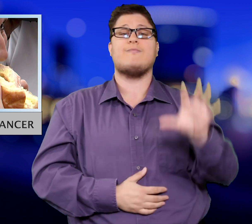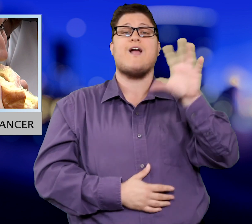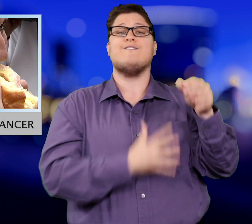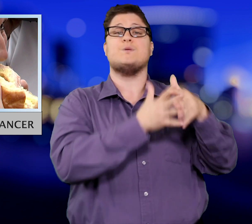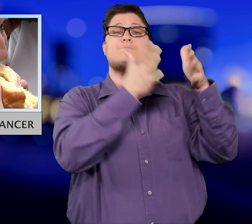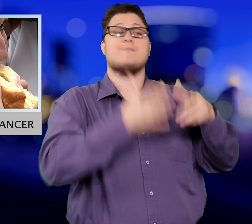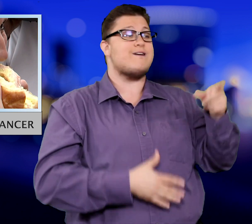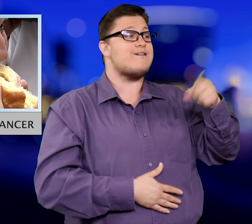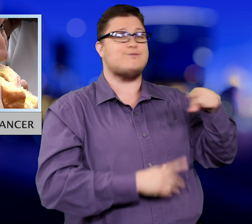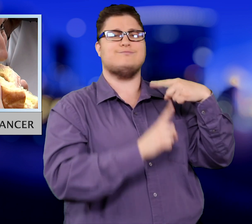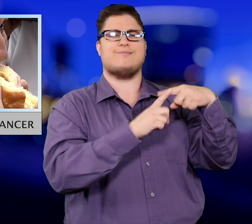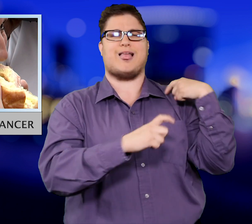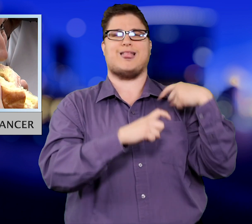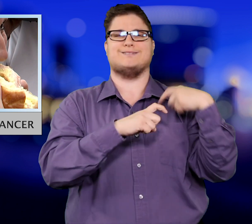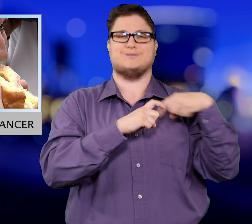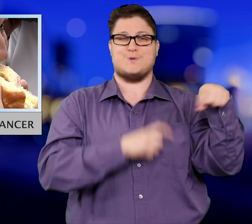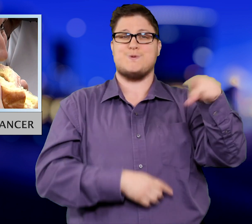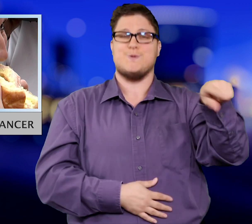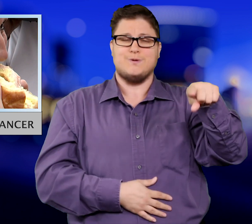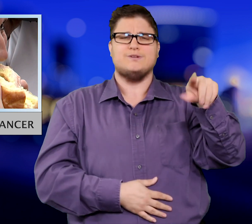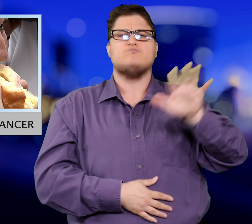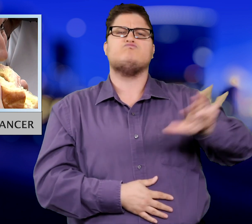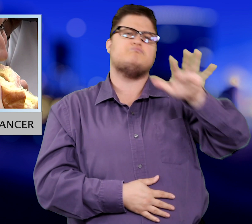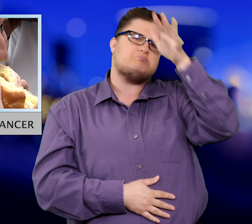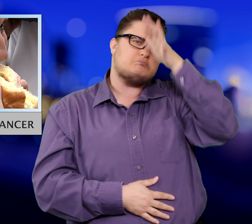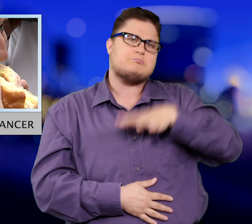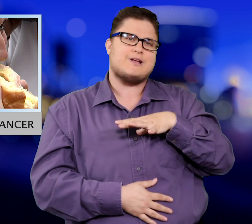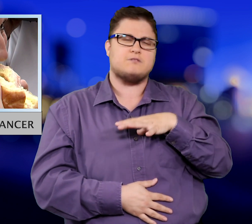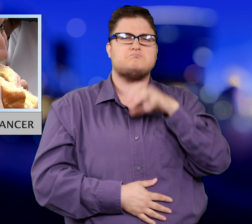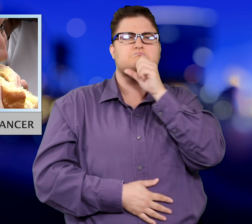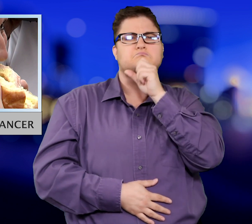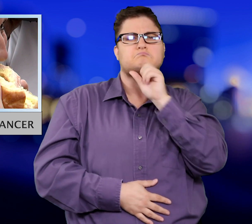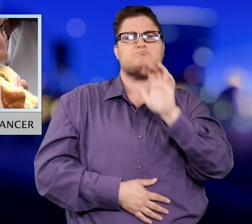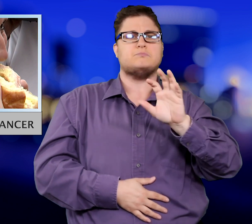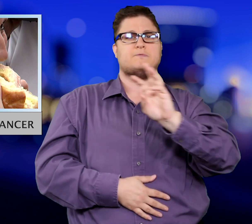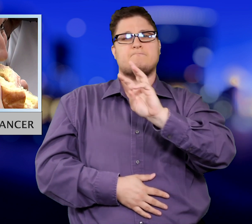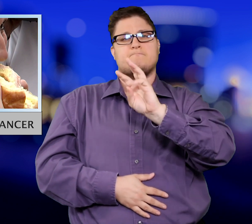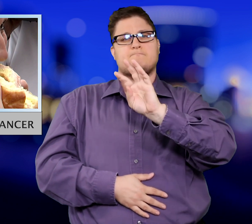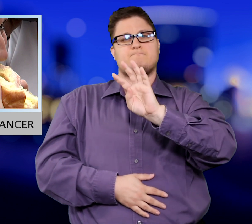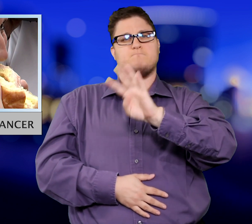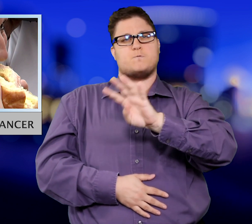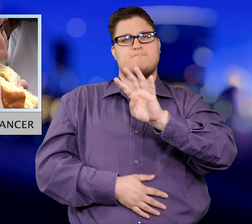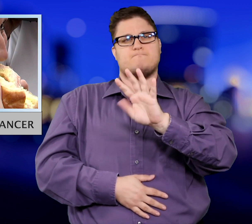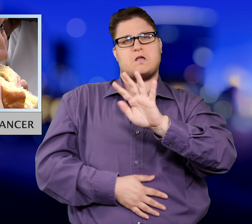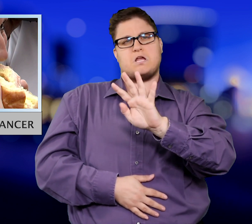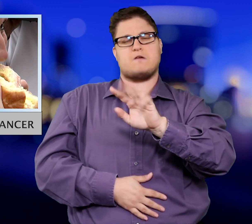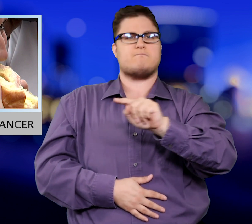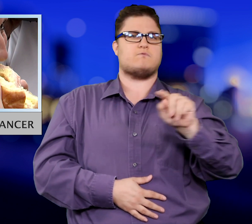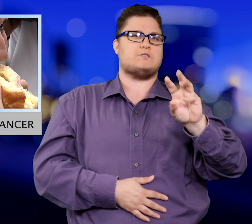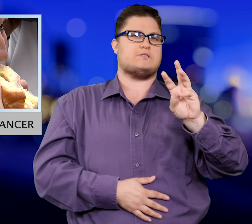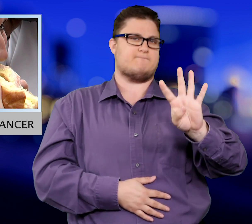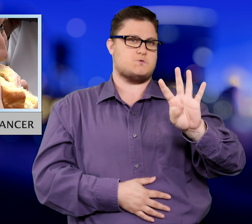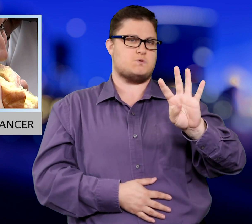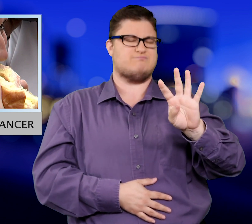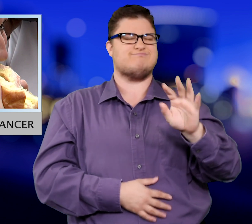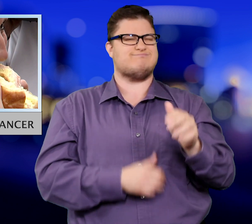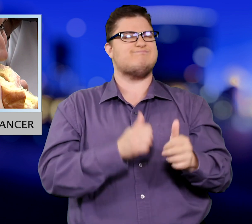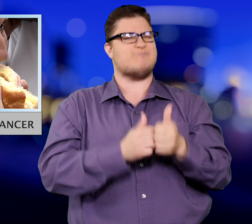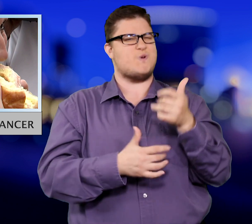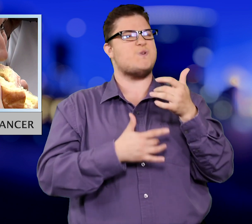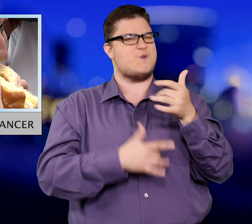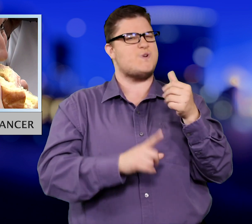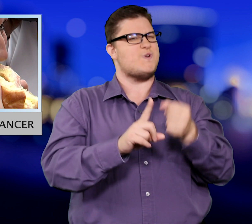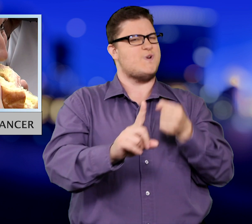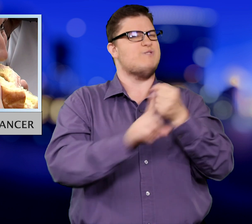African-Americans and Latinos, along with men who are 45 to 65 years old are the most likely